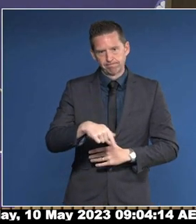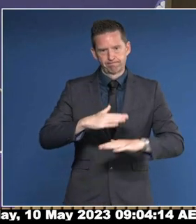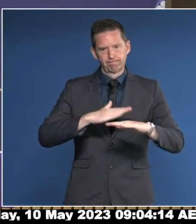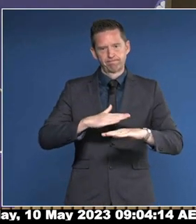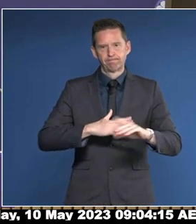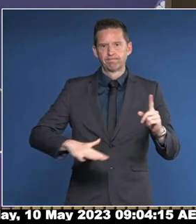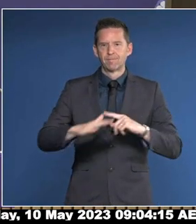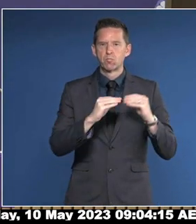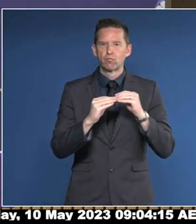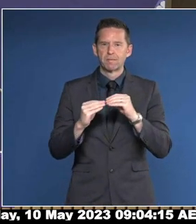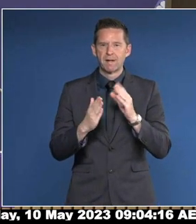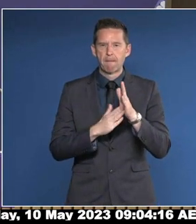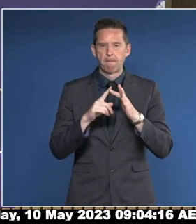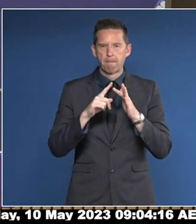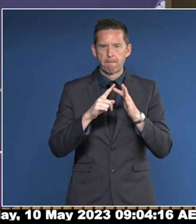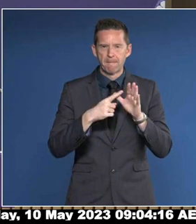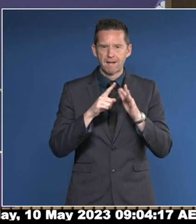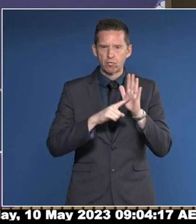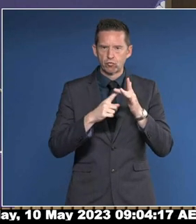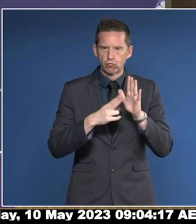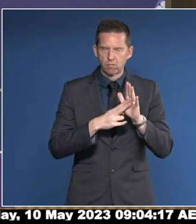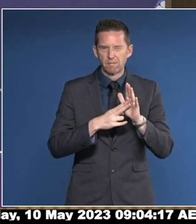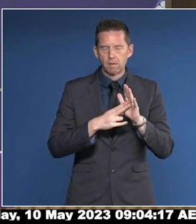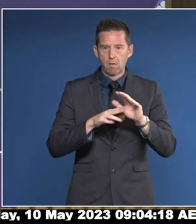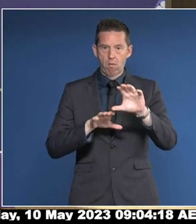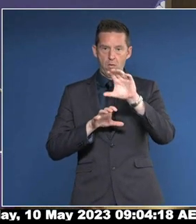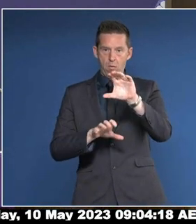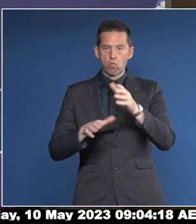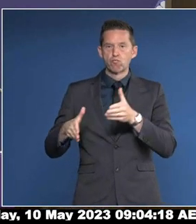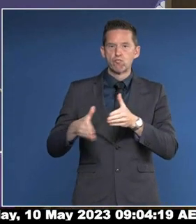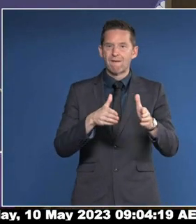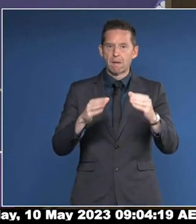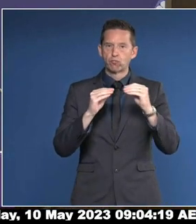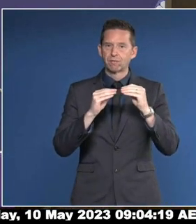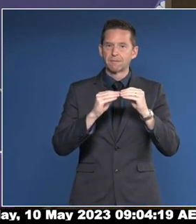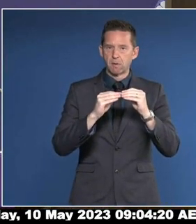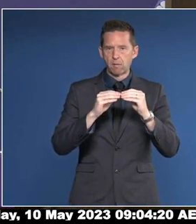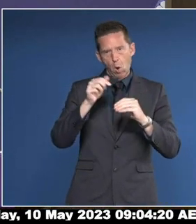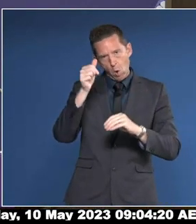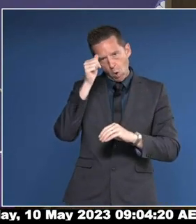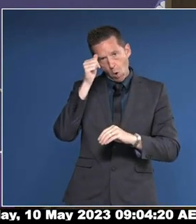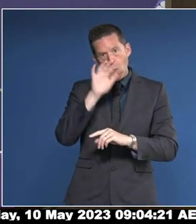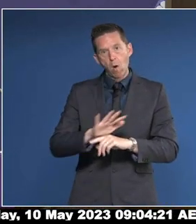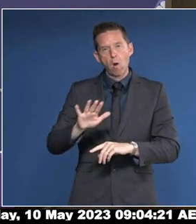We recognise the country north and south of the Brisbane River as the home of both Turrbal and Jagera nations.